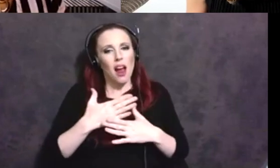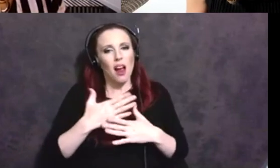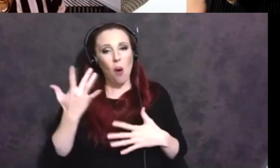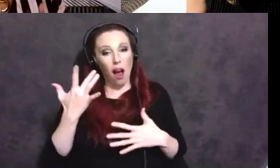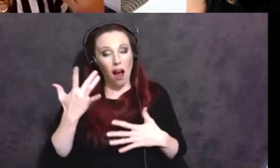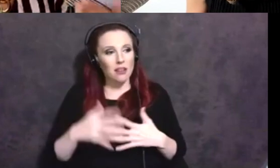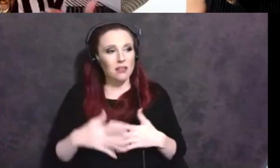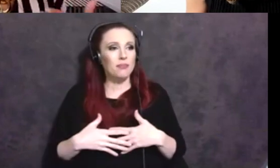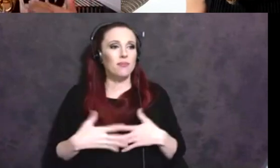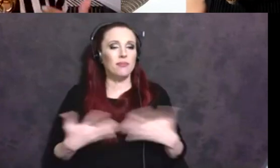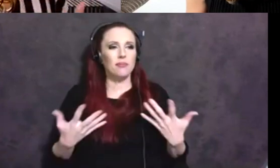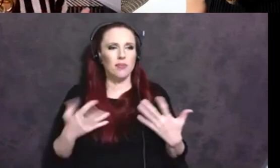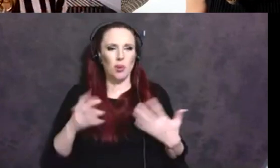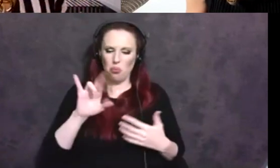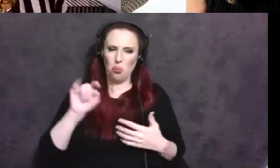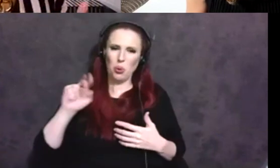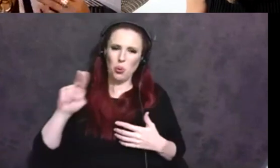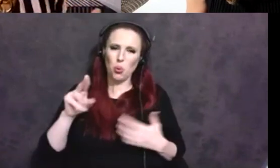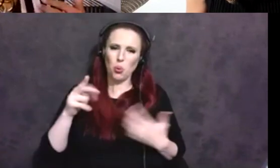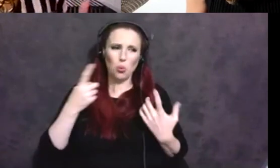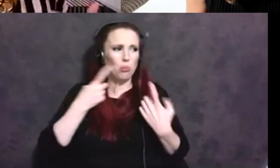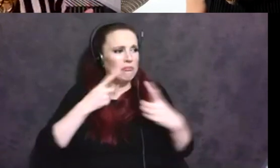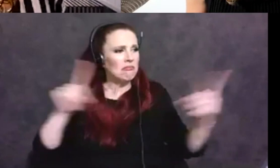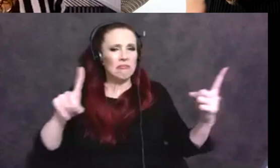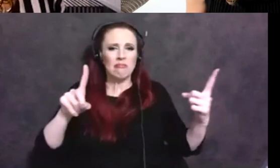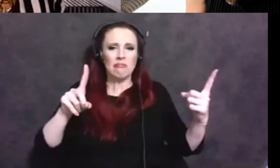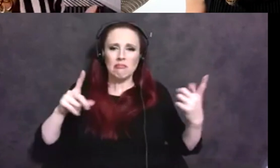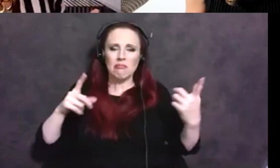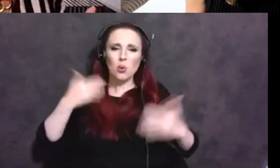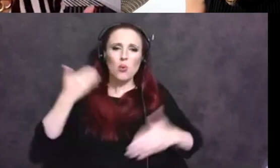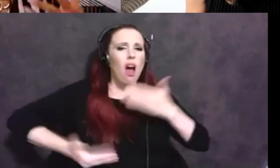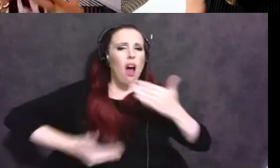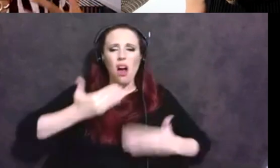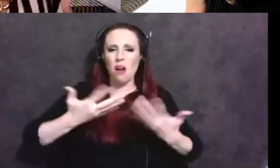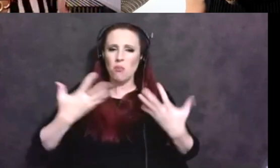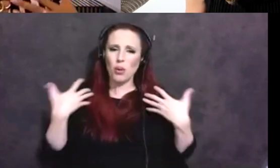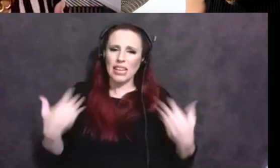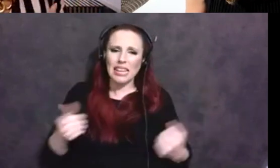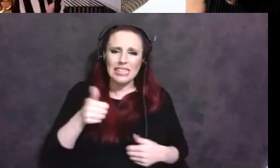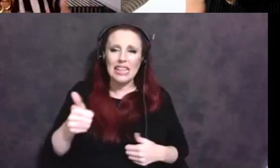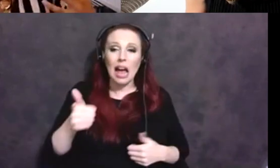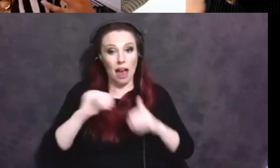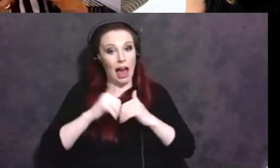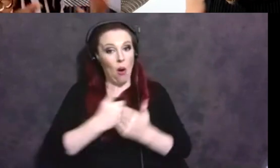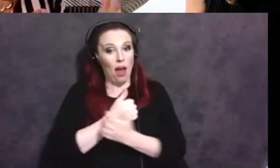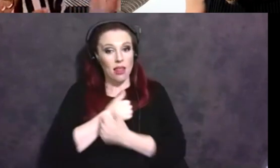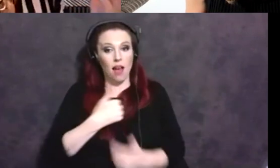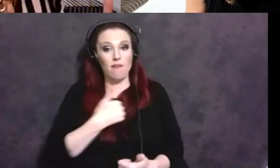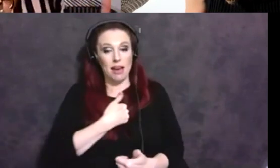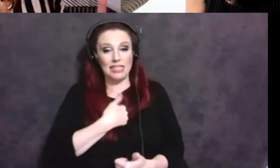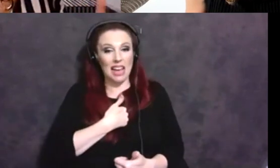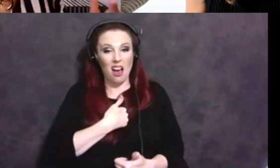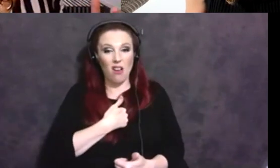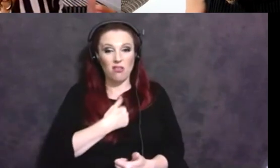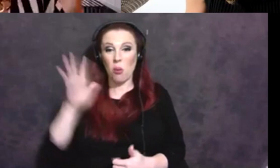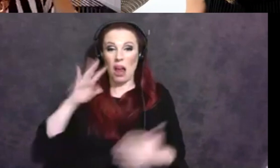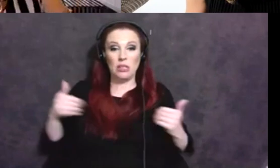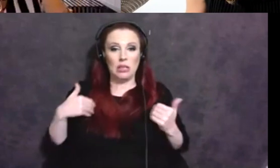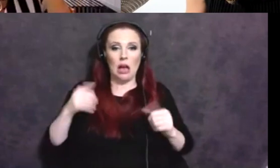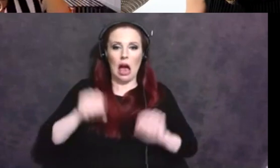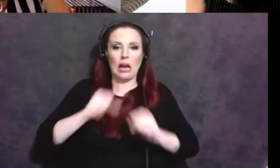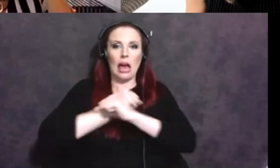lot of lack of self-love, that makes me emotional when I share because I am like Ritu, you have